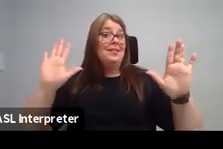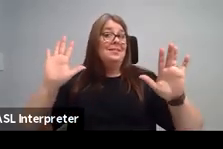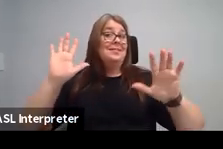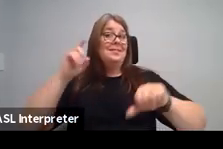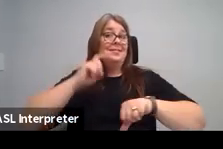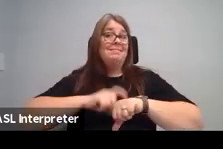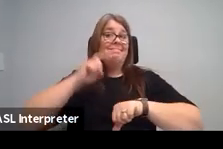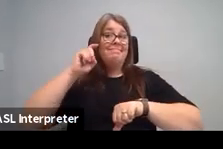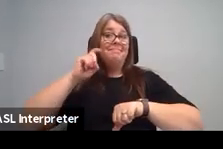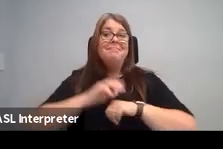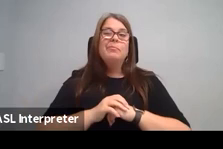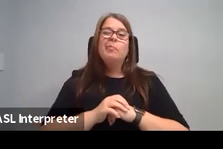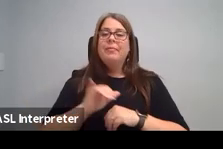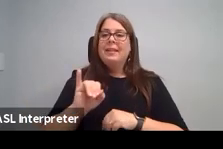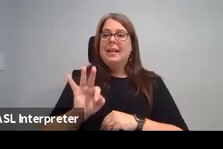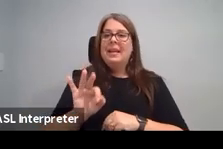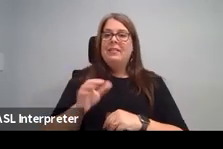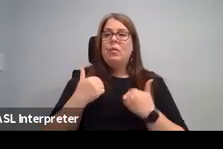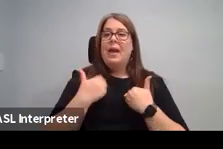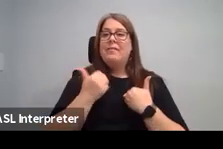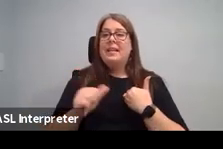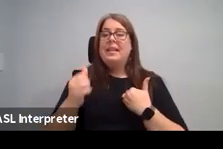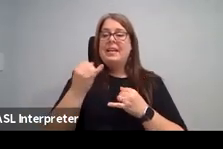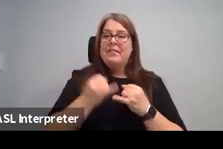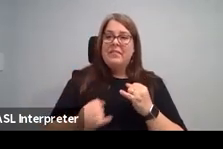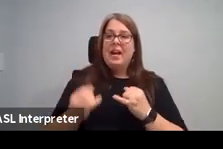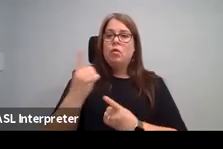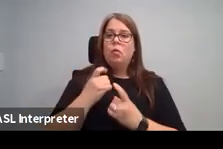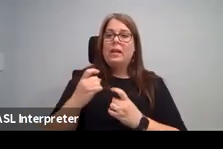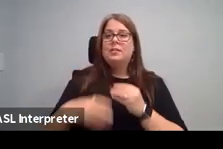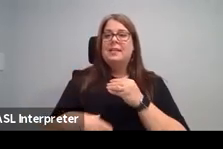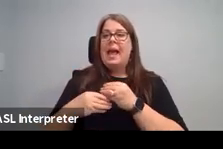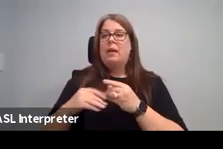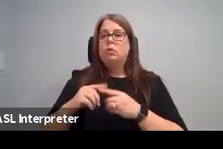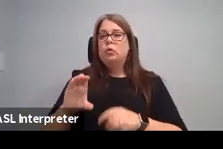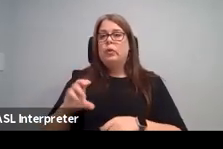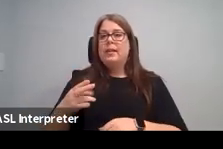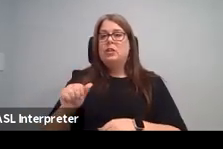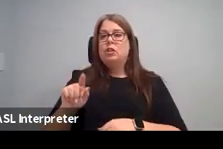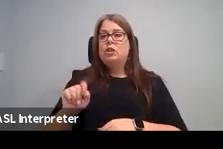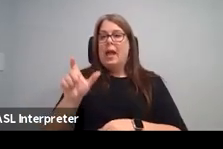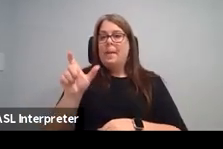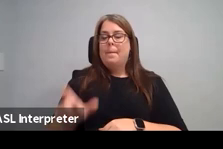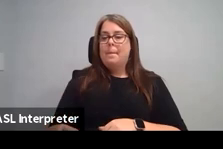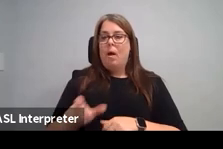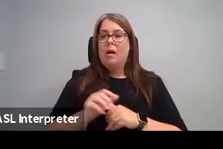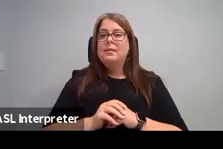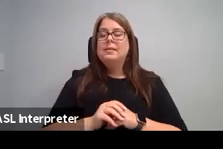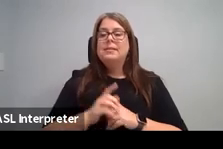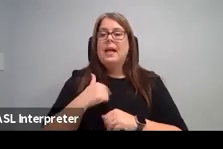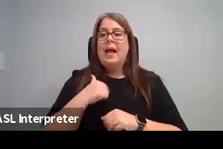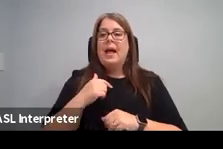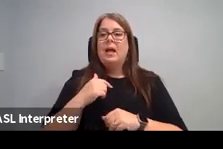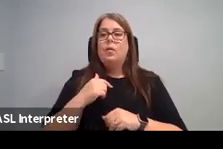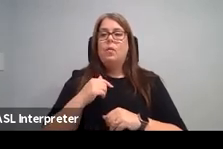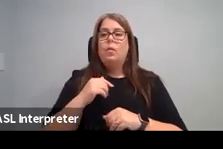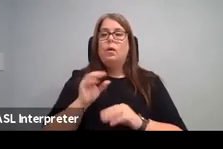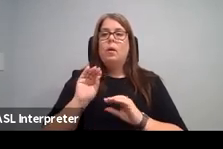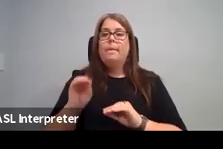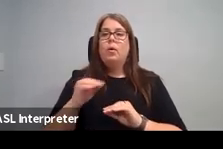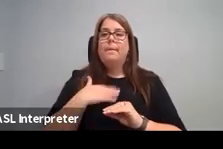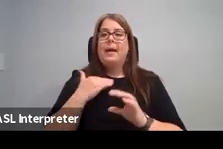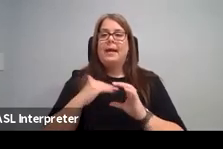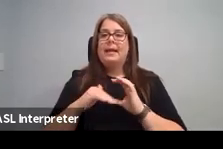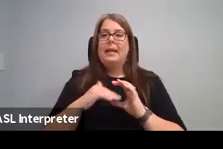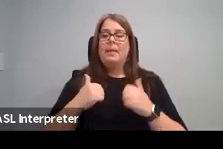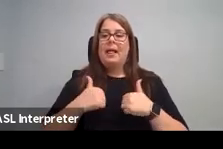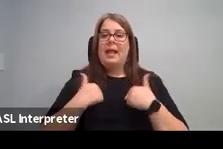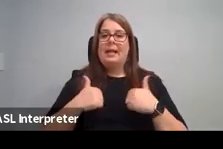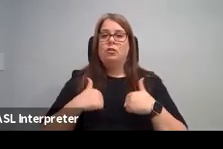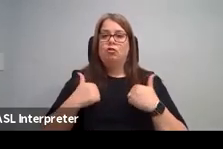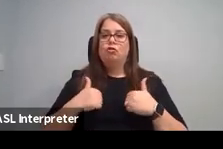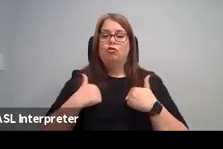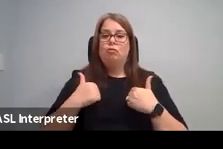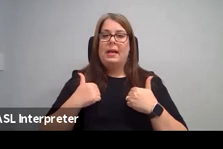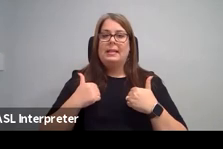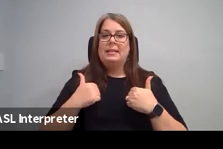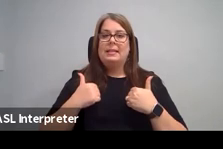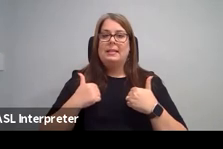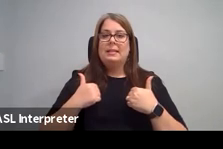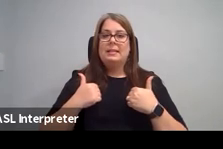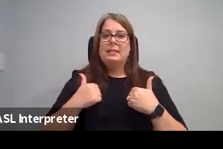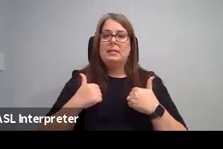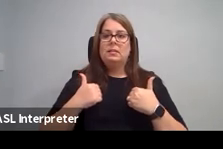Allison Frenzel : And if you have any final questions please drop them in the chat and I'm going to put my email address here as well, actually. Where was happening Kegel